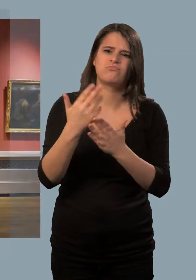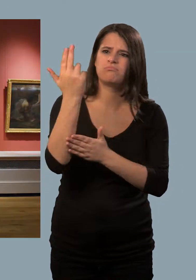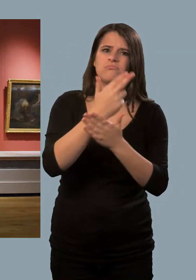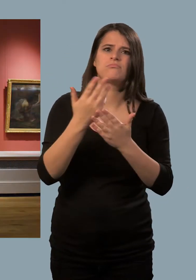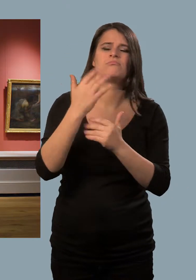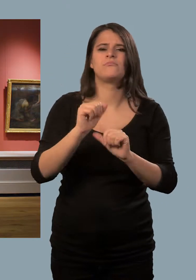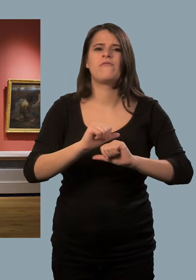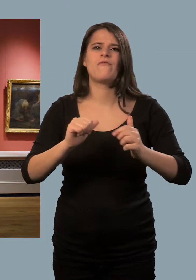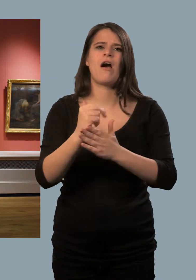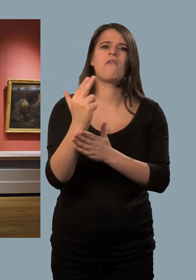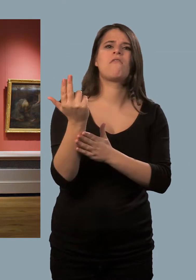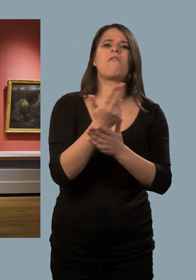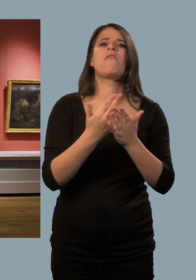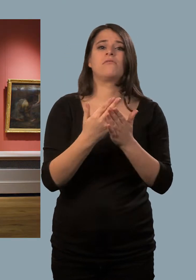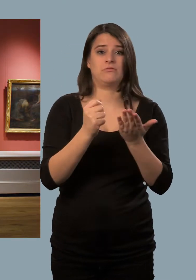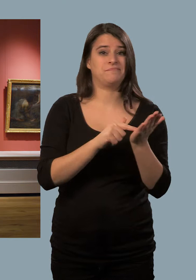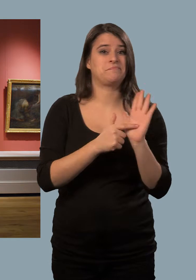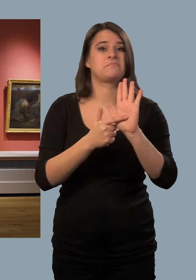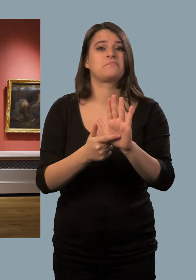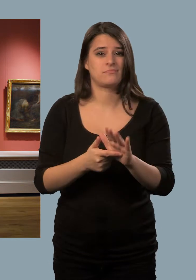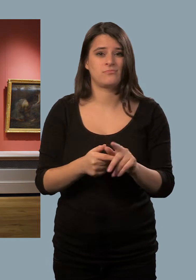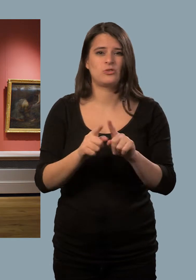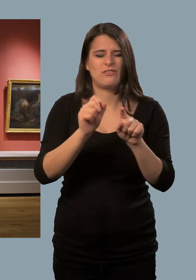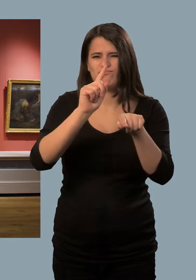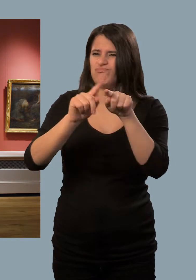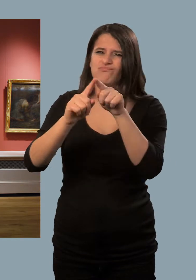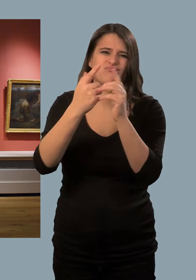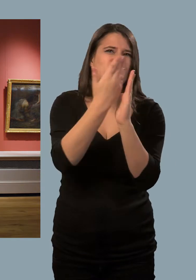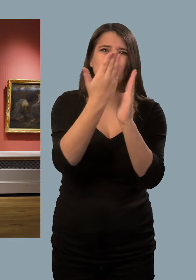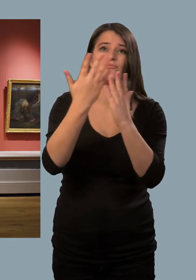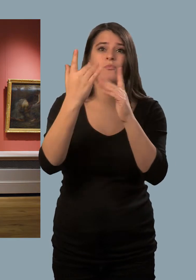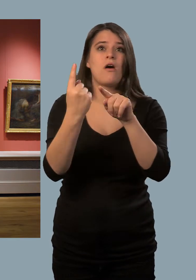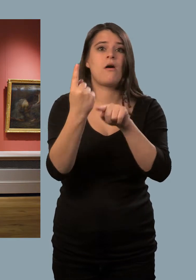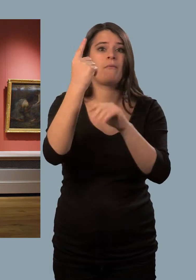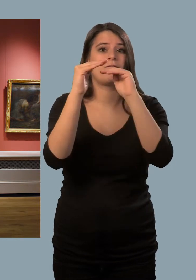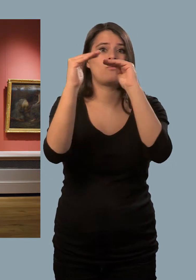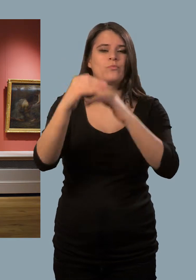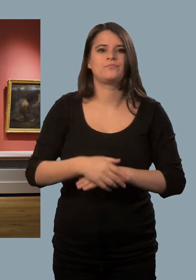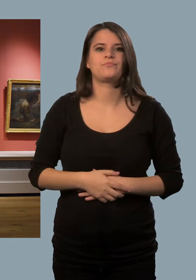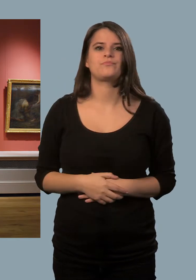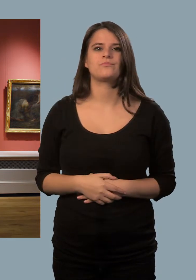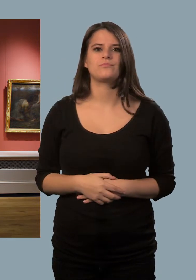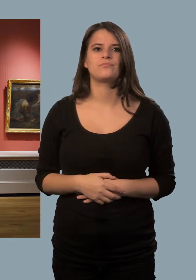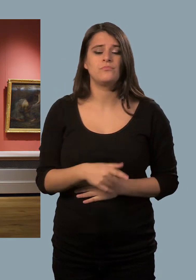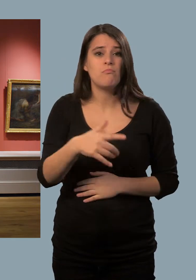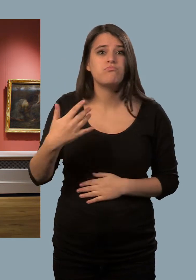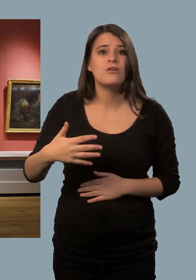Paintings from the Fine Art department are exhibited here, as well as in dedicated galleries on the upper floor.